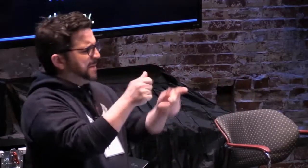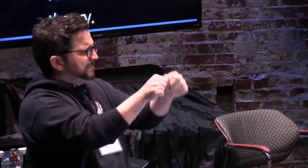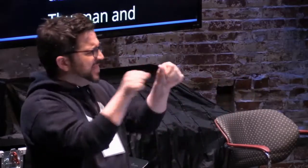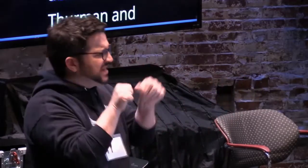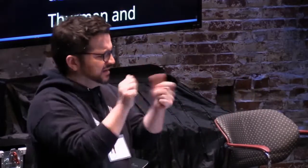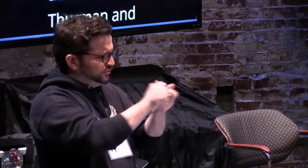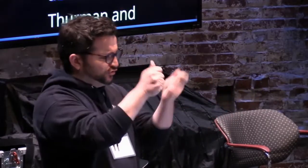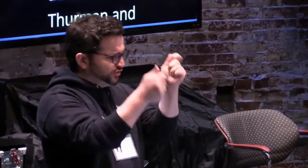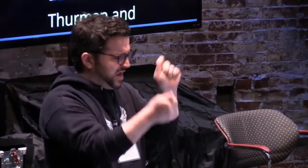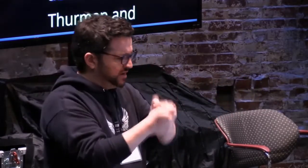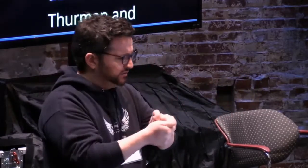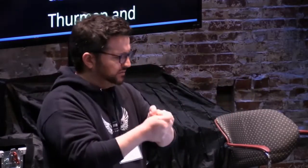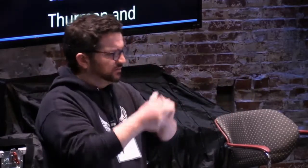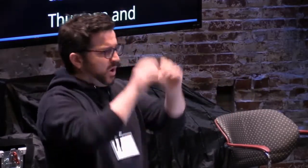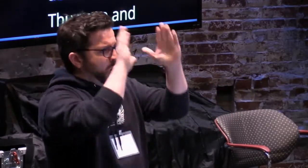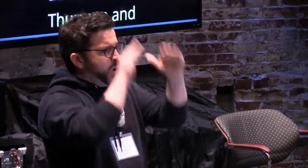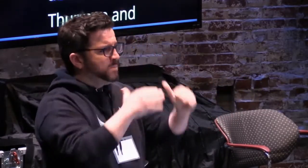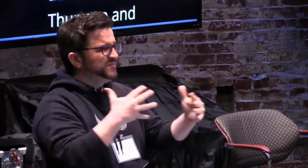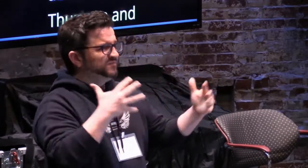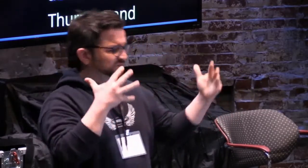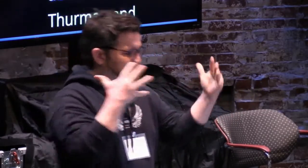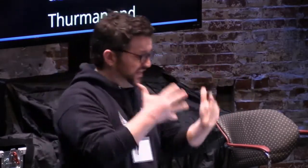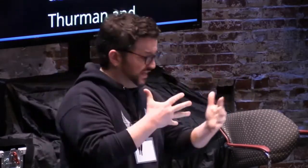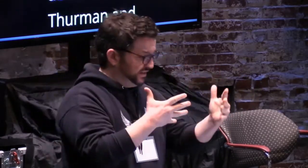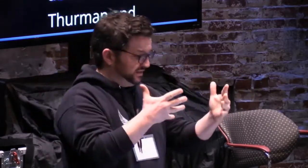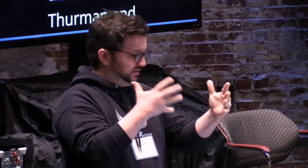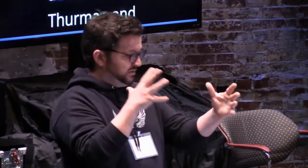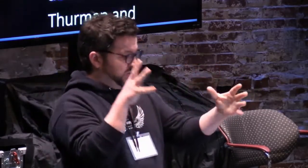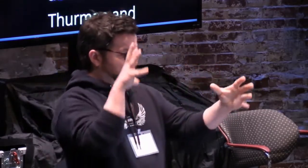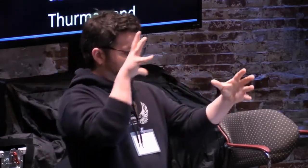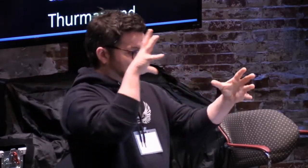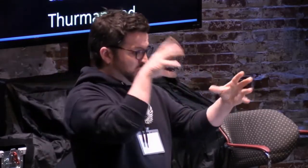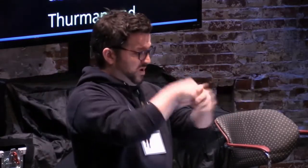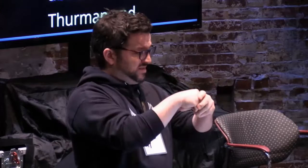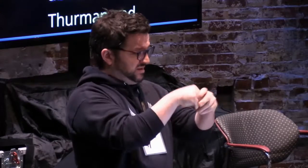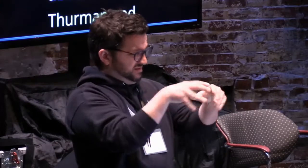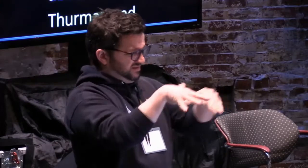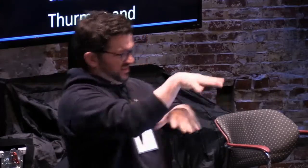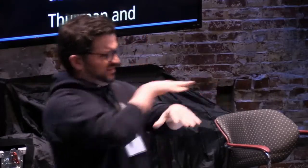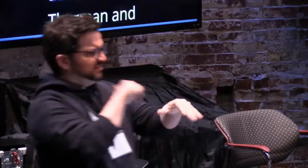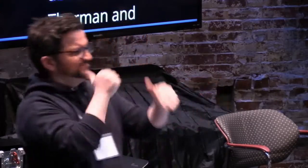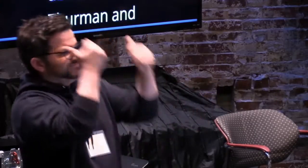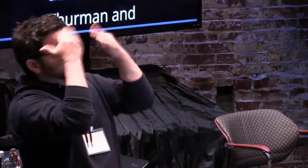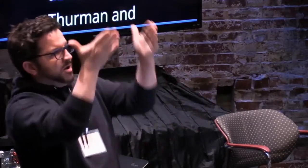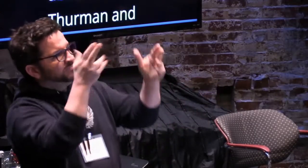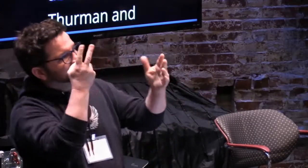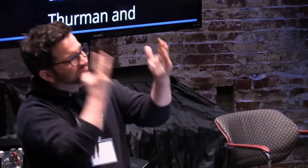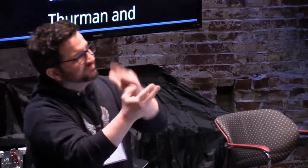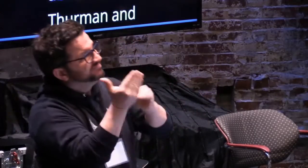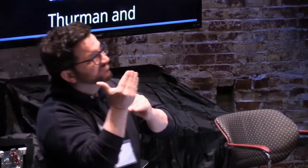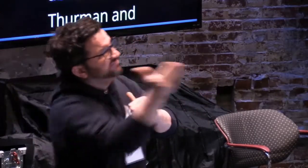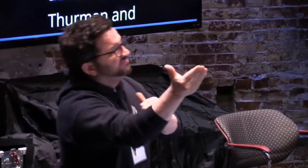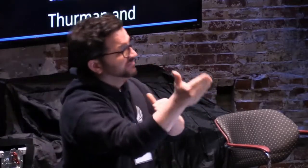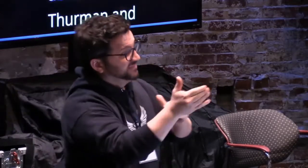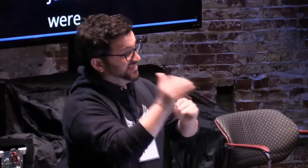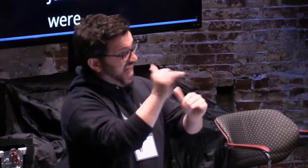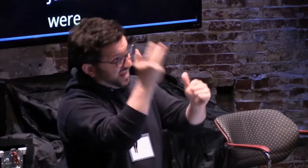and Doctor King were focused on creating a space at a place where individuals can be involved